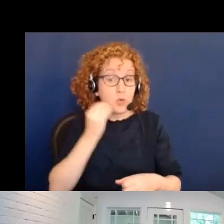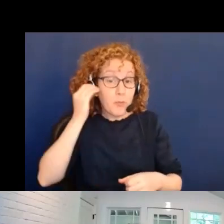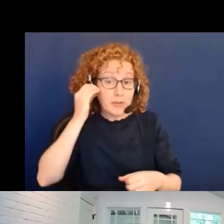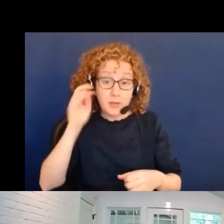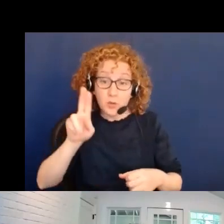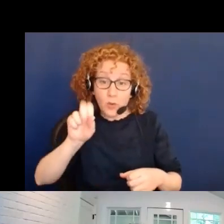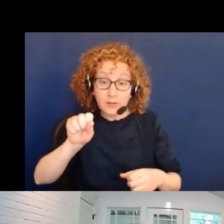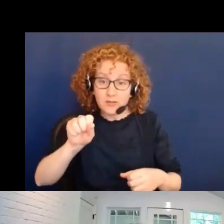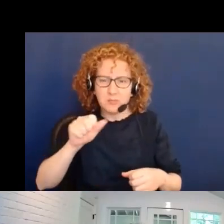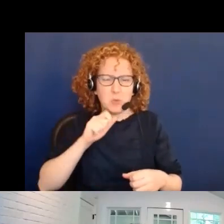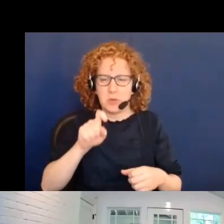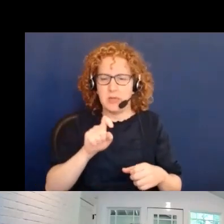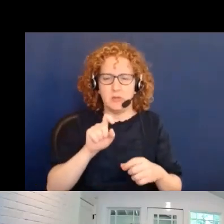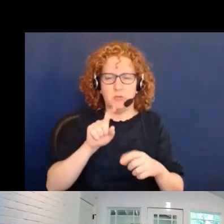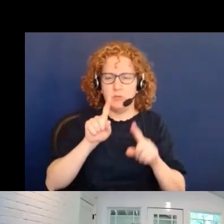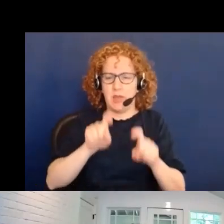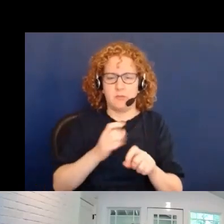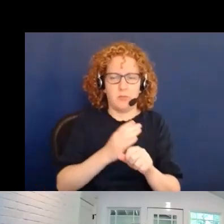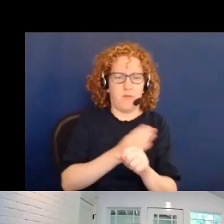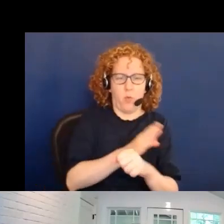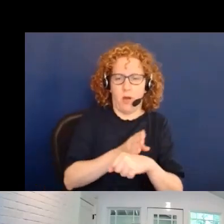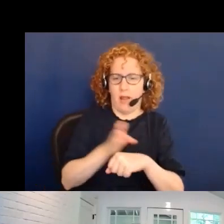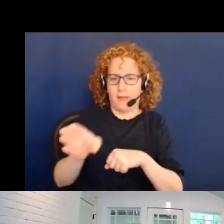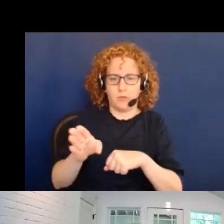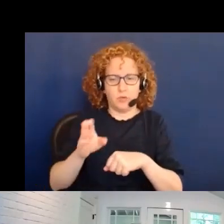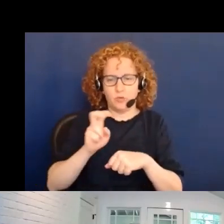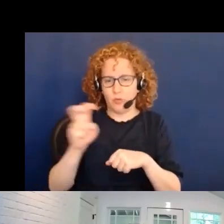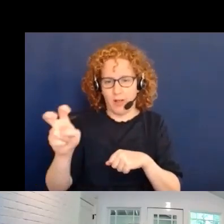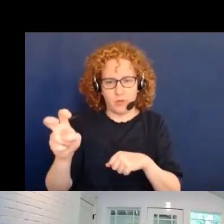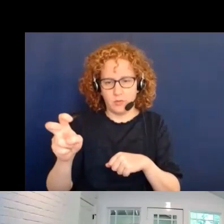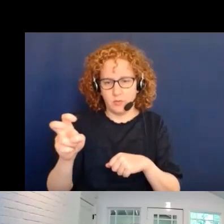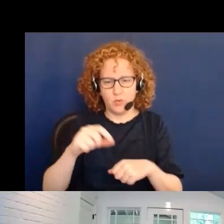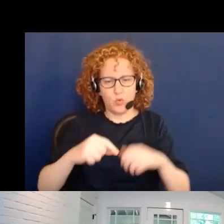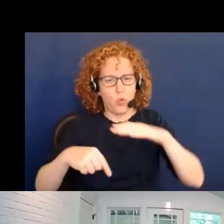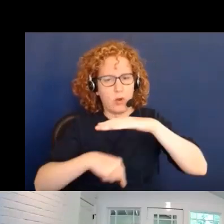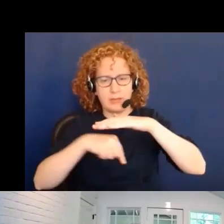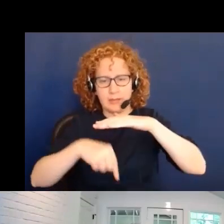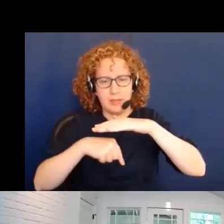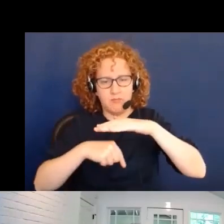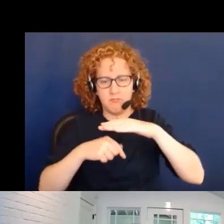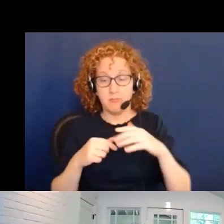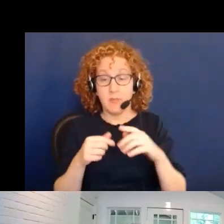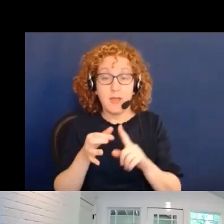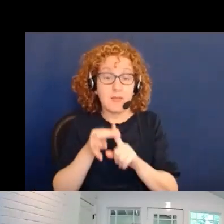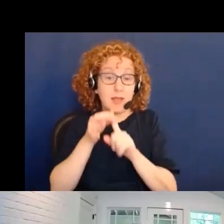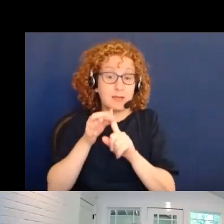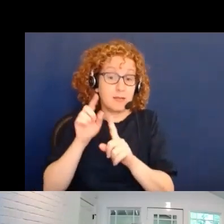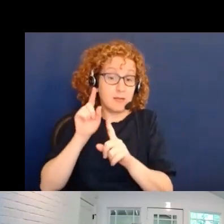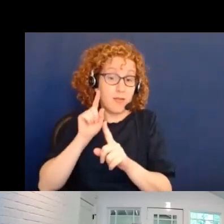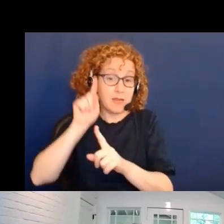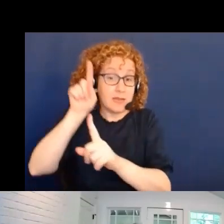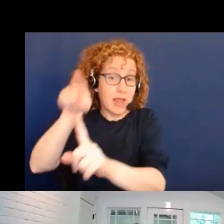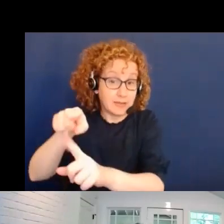or after travel or quarantine after travel unless their destination requires it next slide please